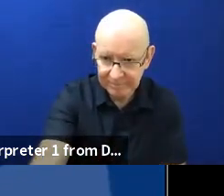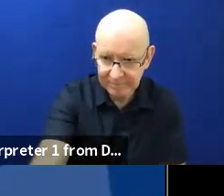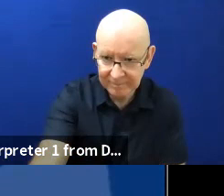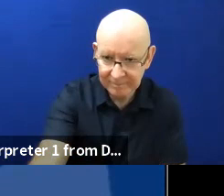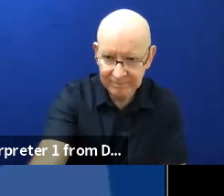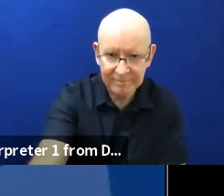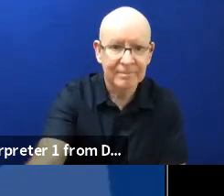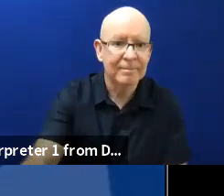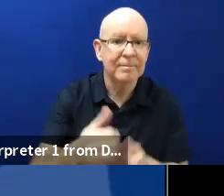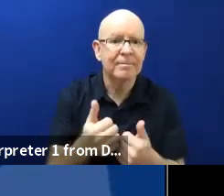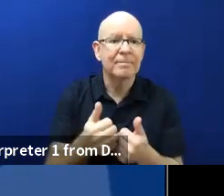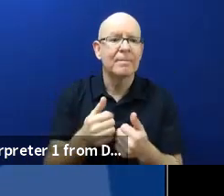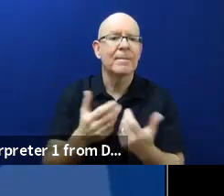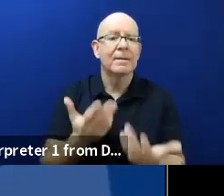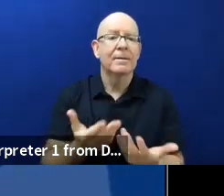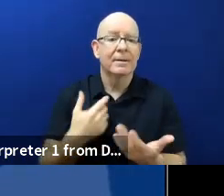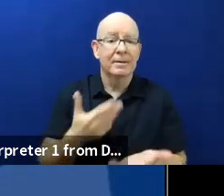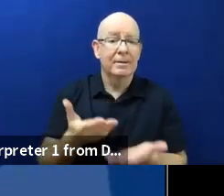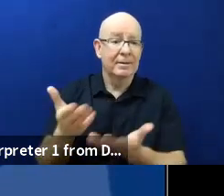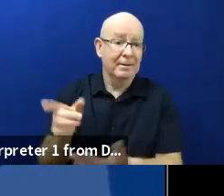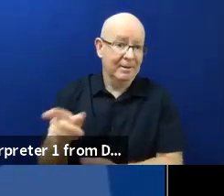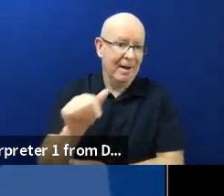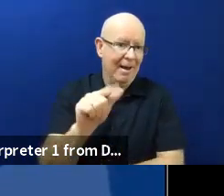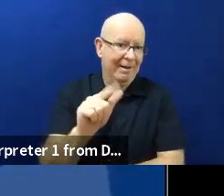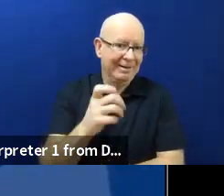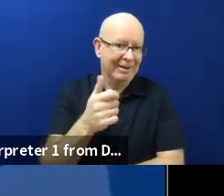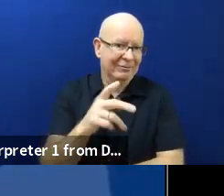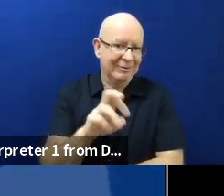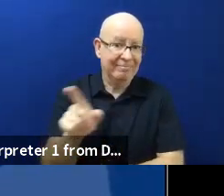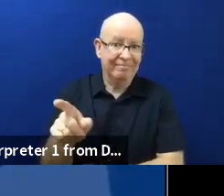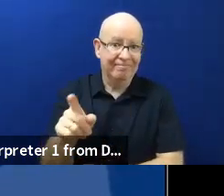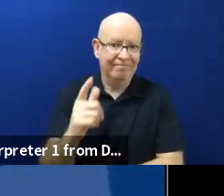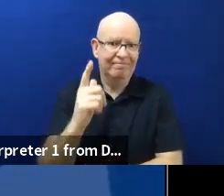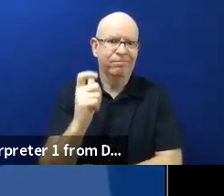disability-related cost and what social protection can do to address them is also